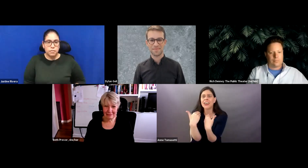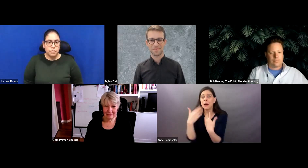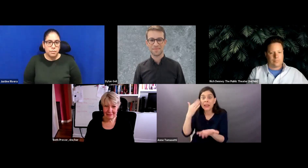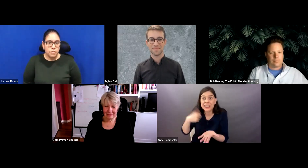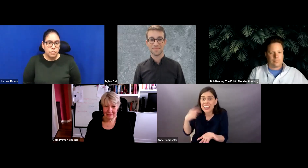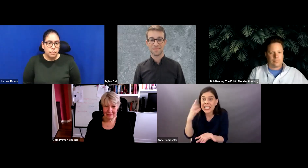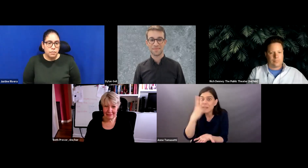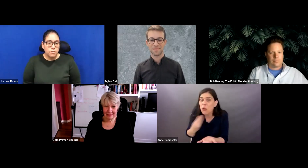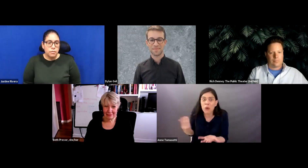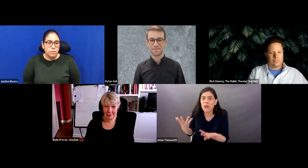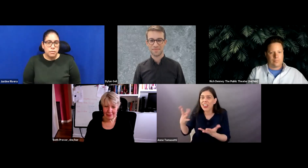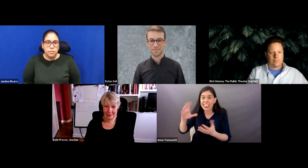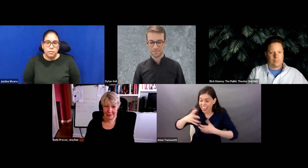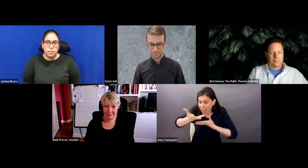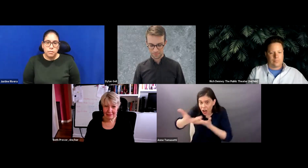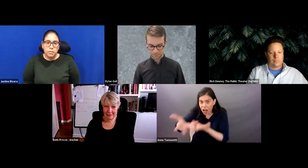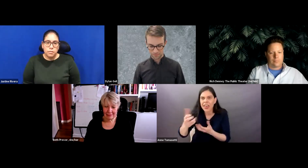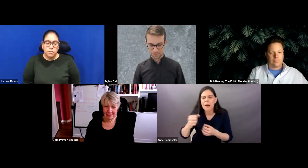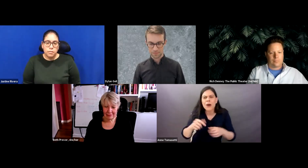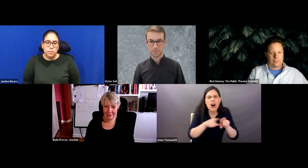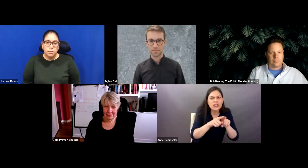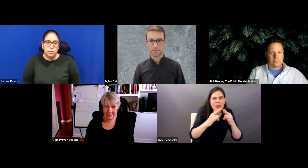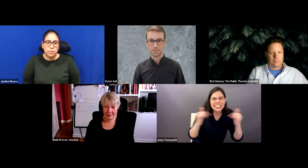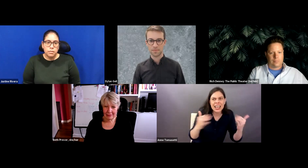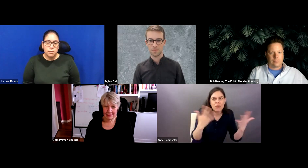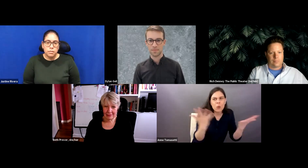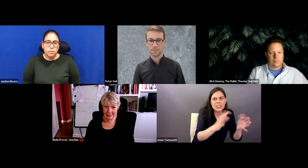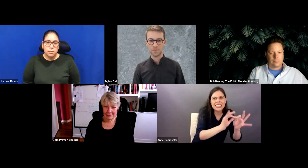fine line between the ones who are able to have acting